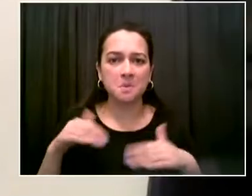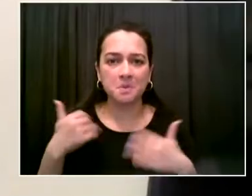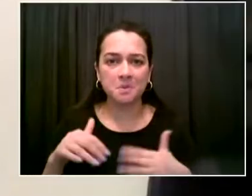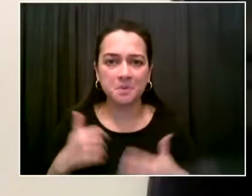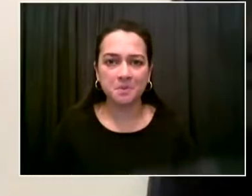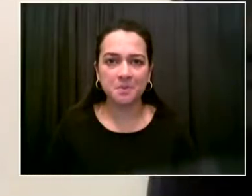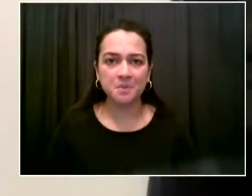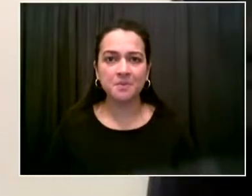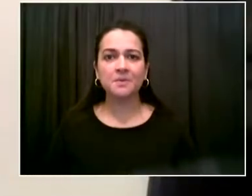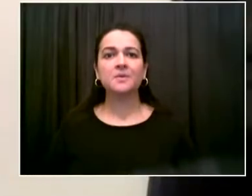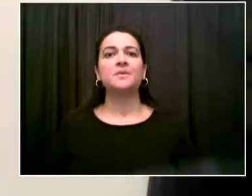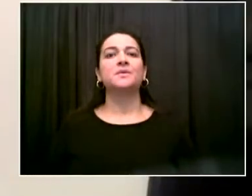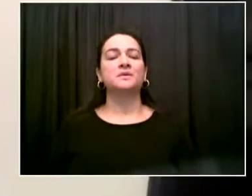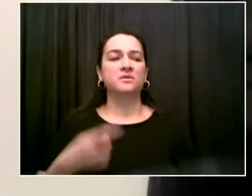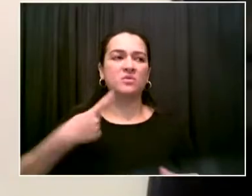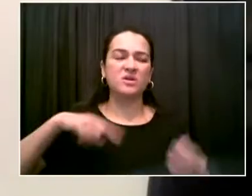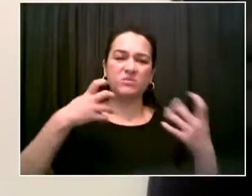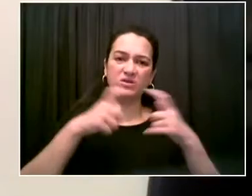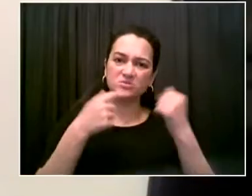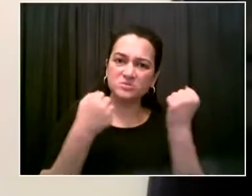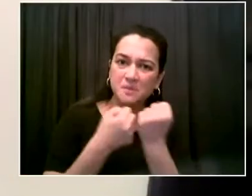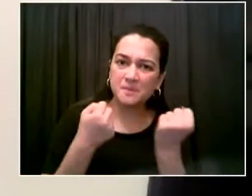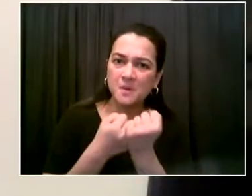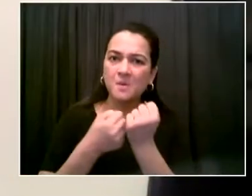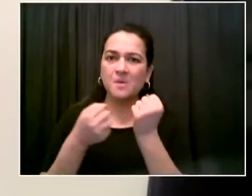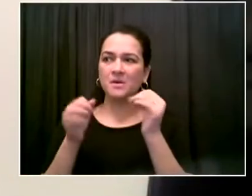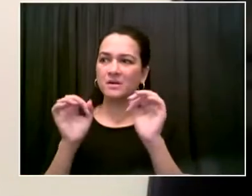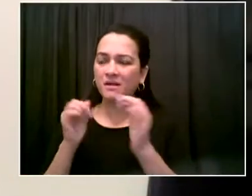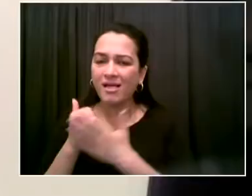IT TROHUH G WITHOUT THE HELP OF SMALL BUSINESS SERVICES